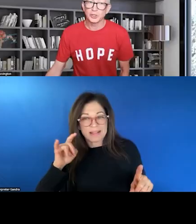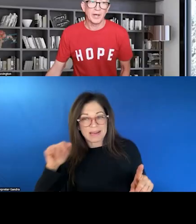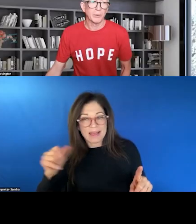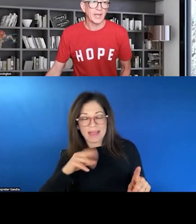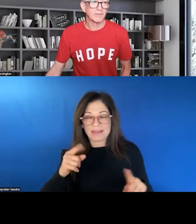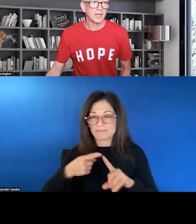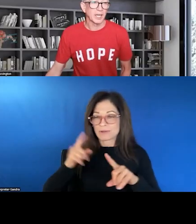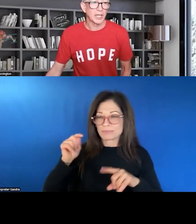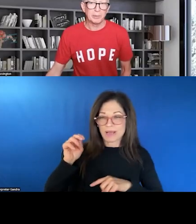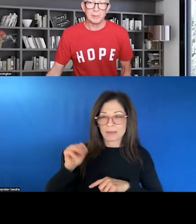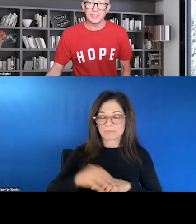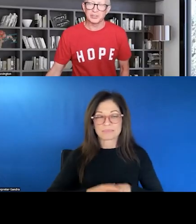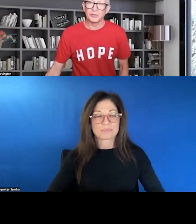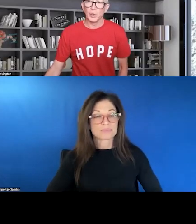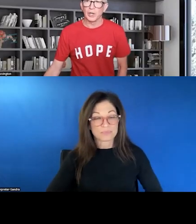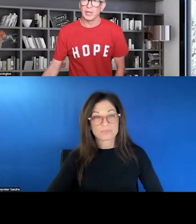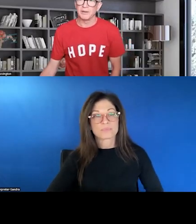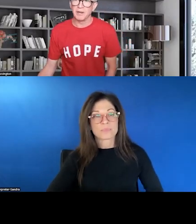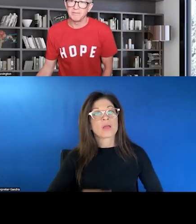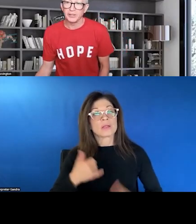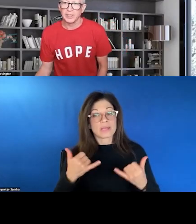JOANNA, FEDERAL UPDATES.